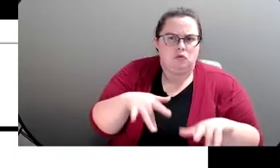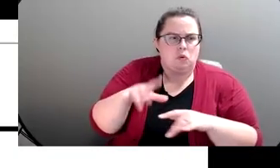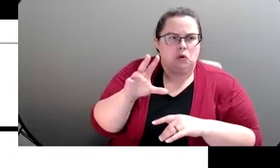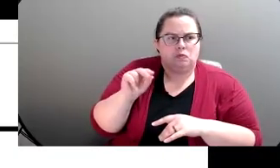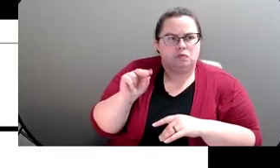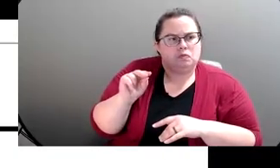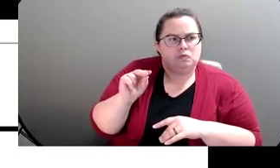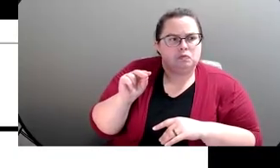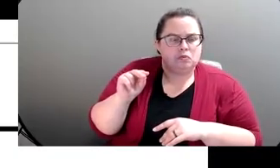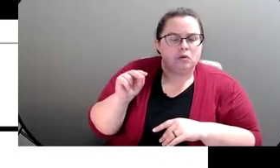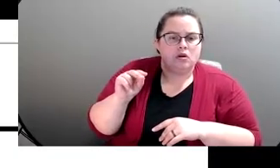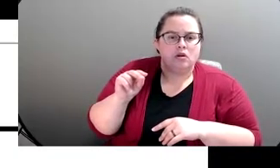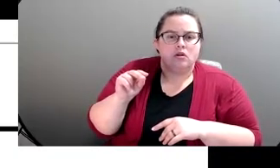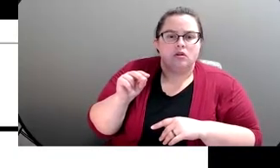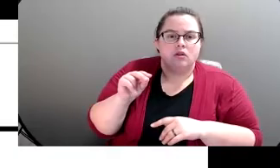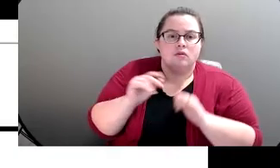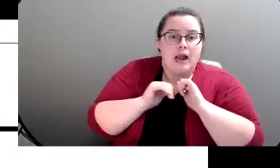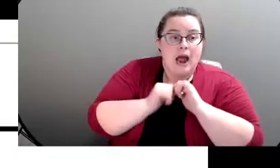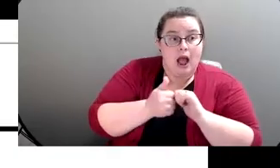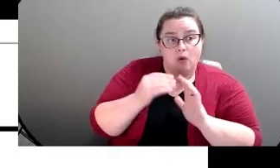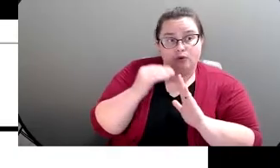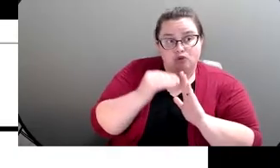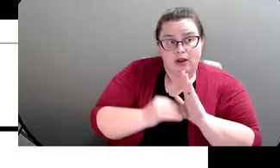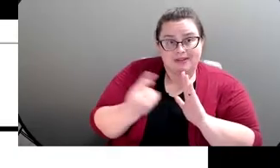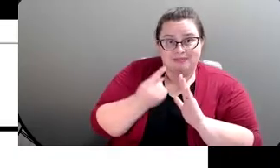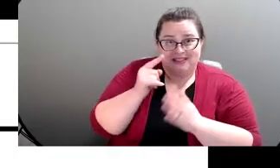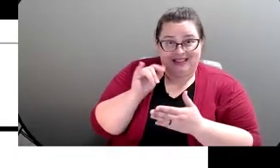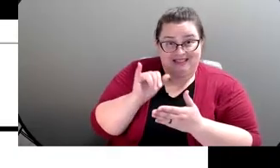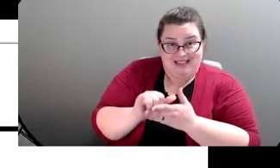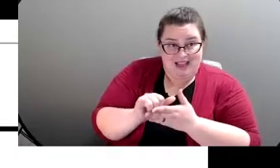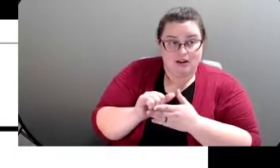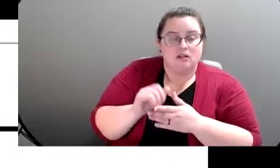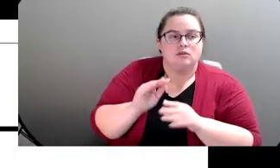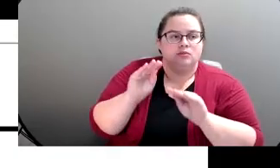So, the way that you would document something like that is that you put it in your syllabus.